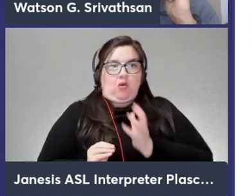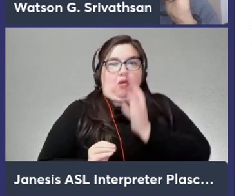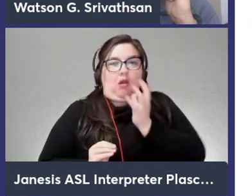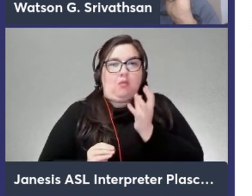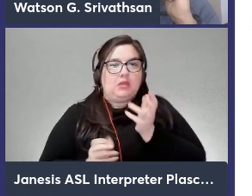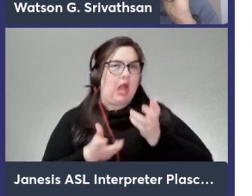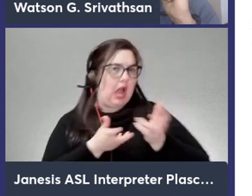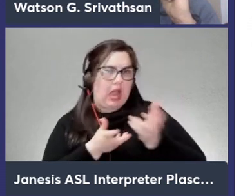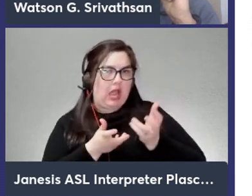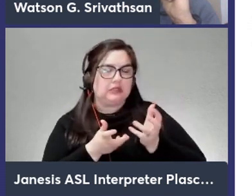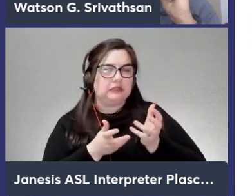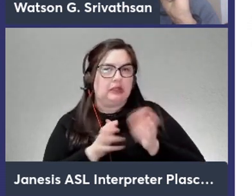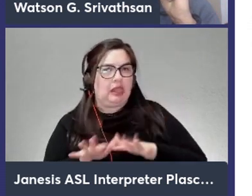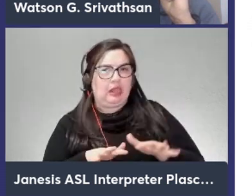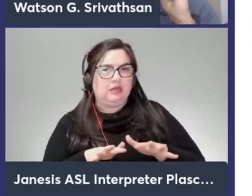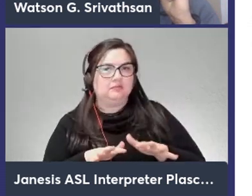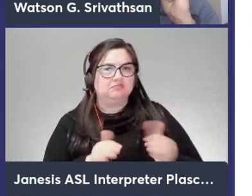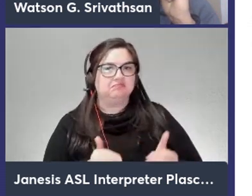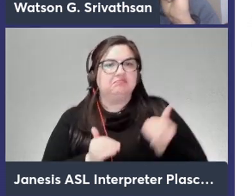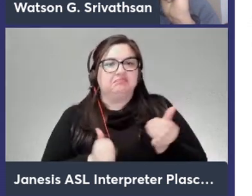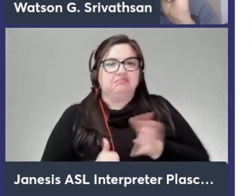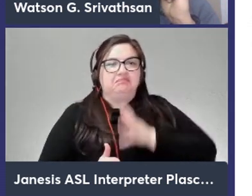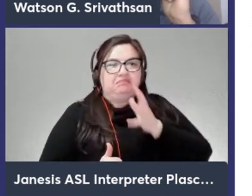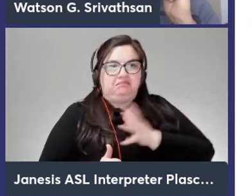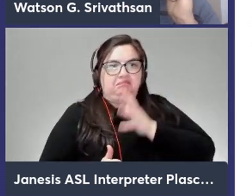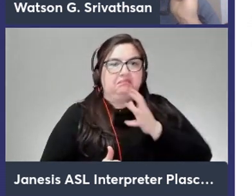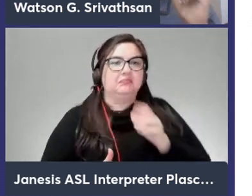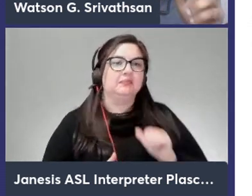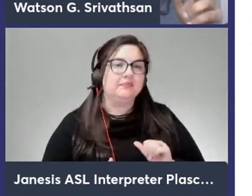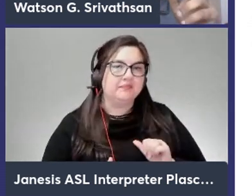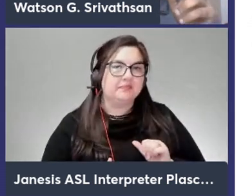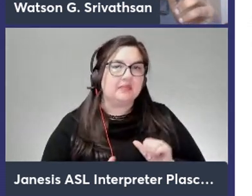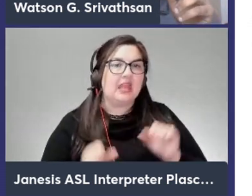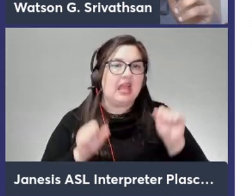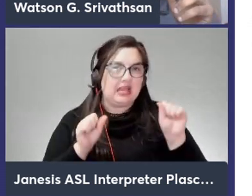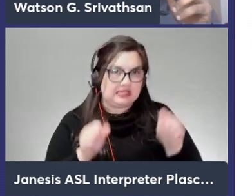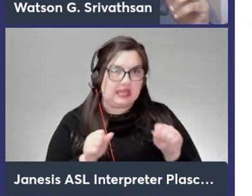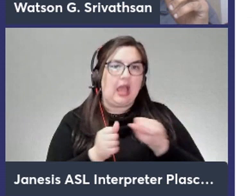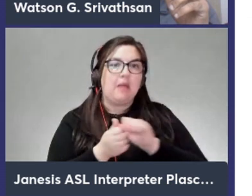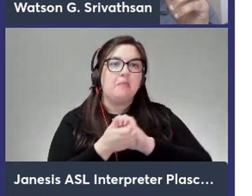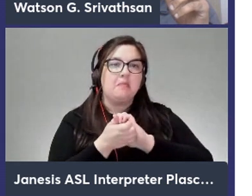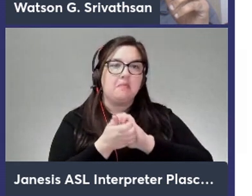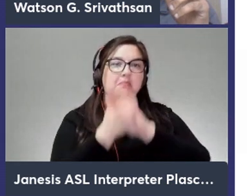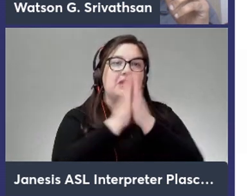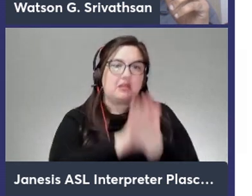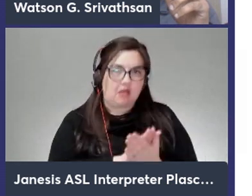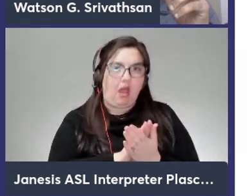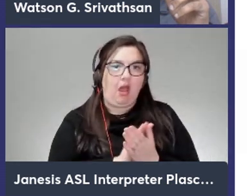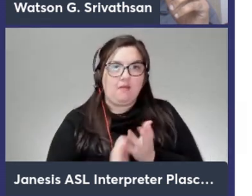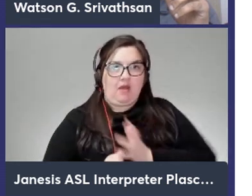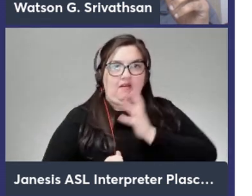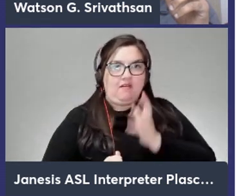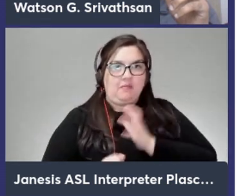I can just say, and we can, it becomes formal and you can see the word (speaks in Hindi)